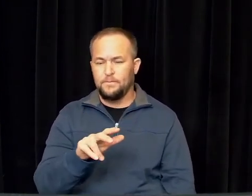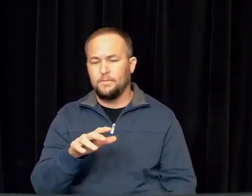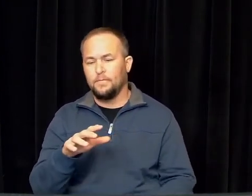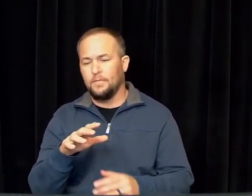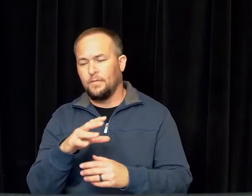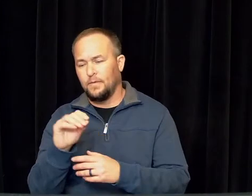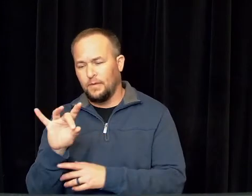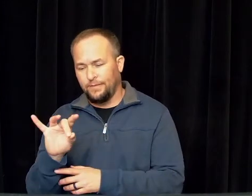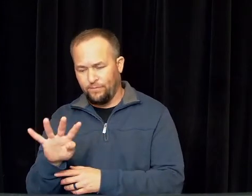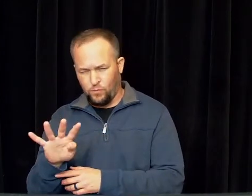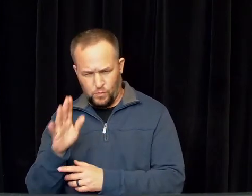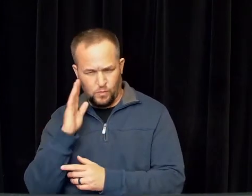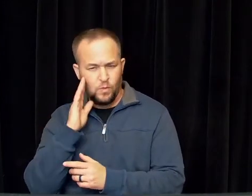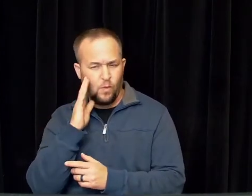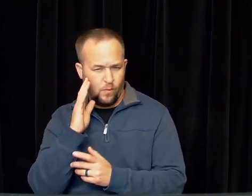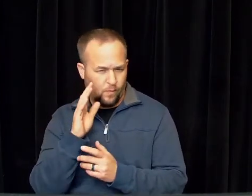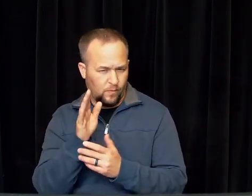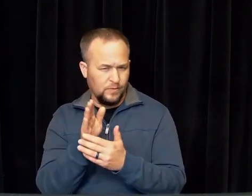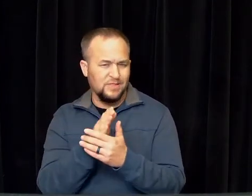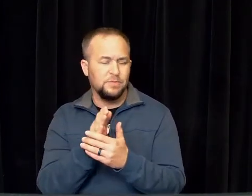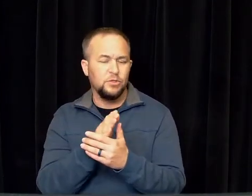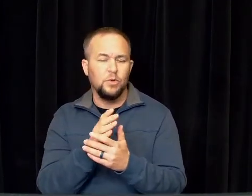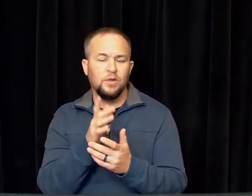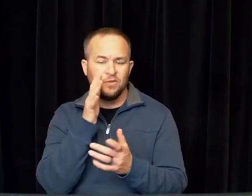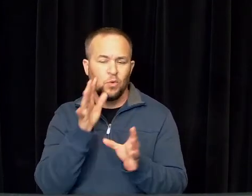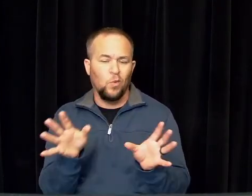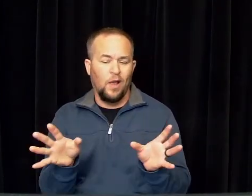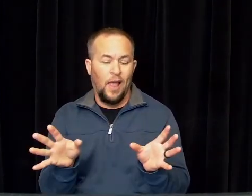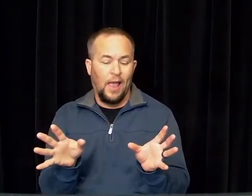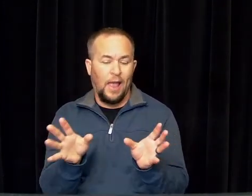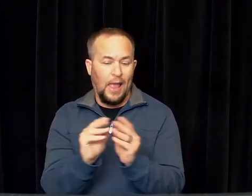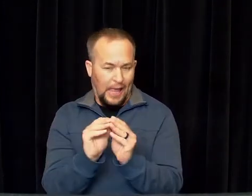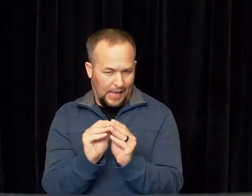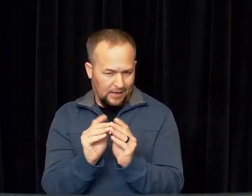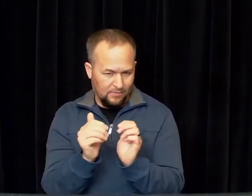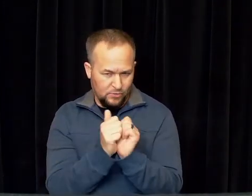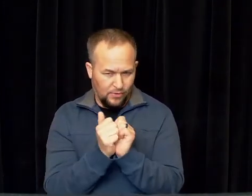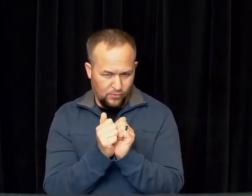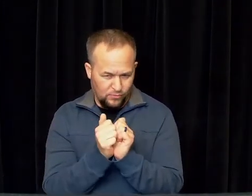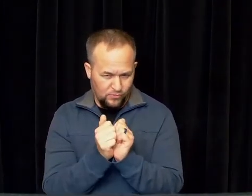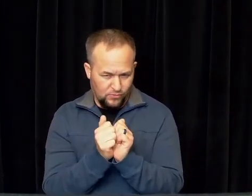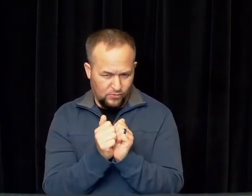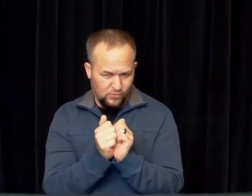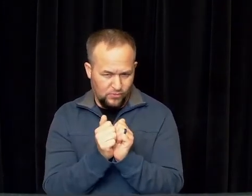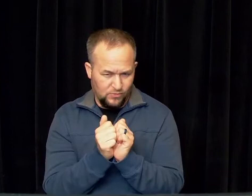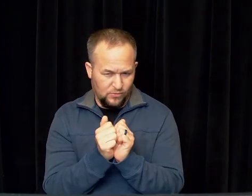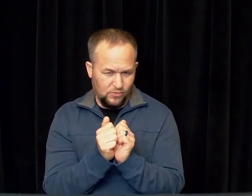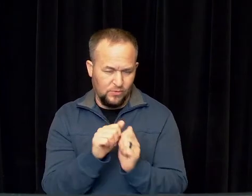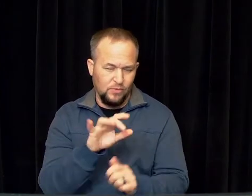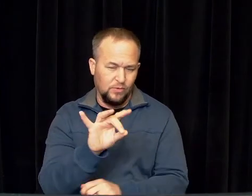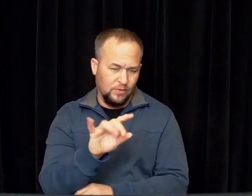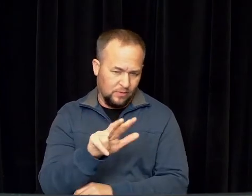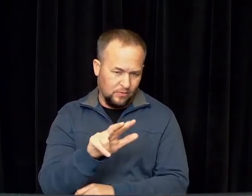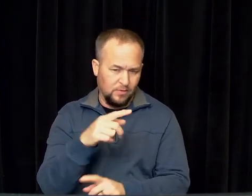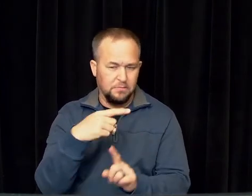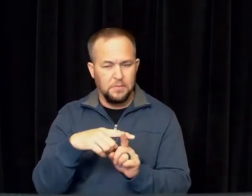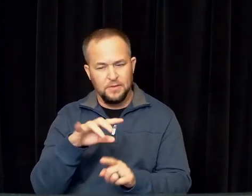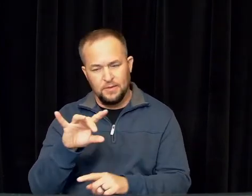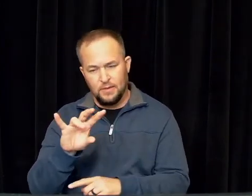in between those. So, we're going to add those two things together so 83 + 84.